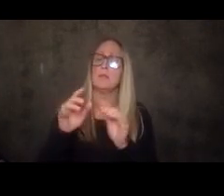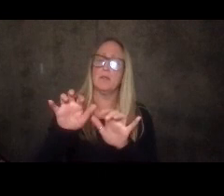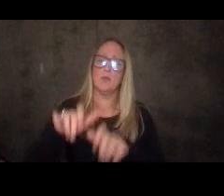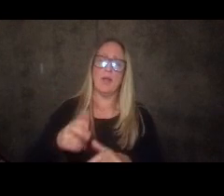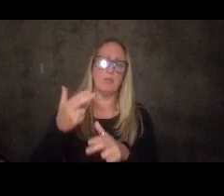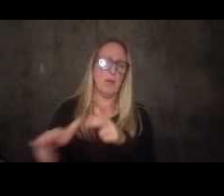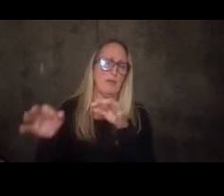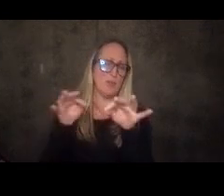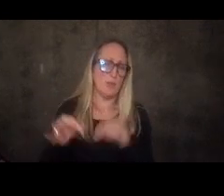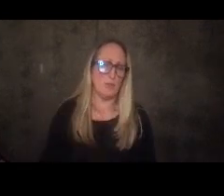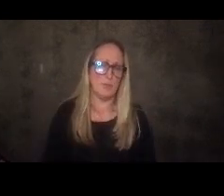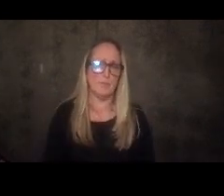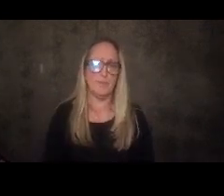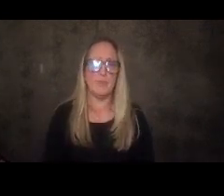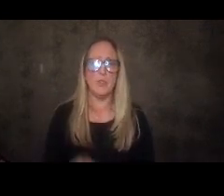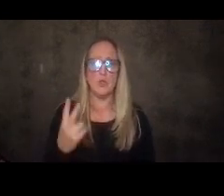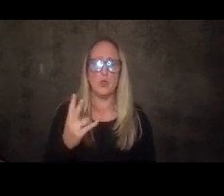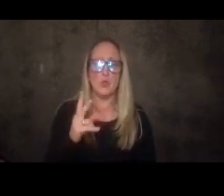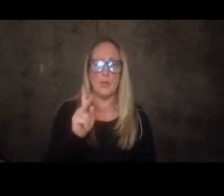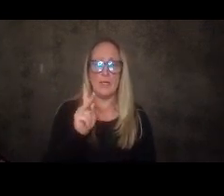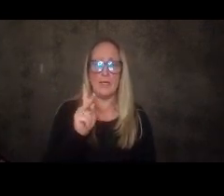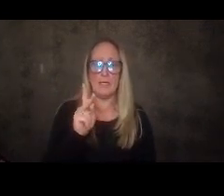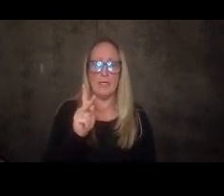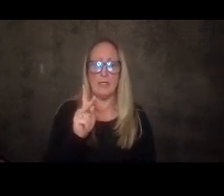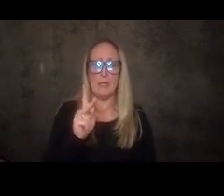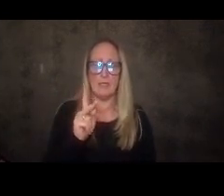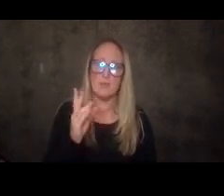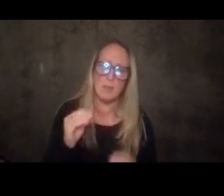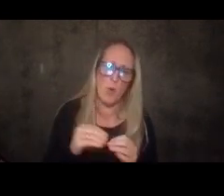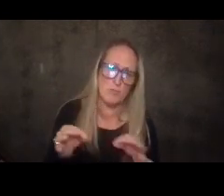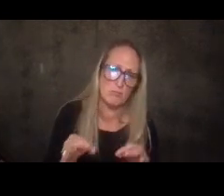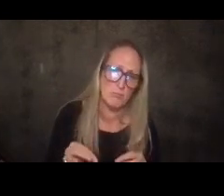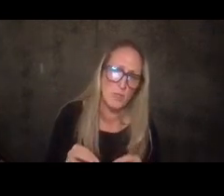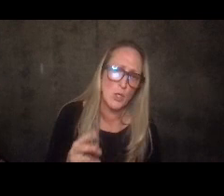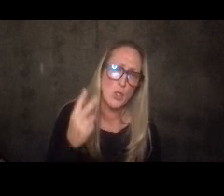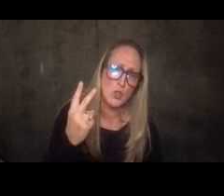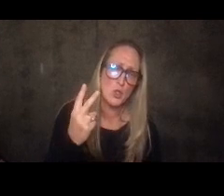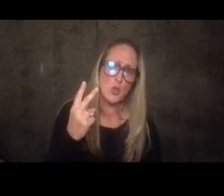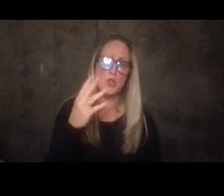description. Two kittens, oh, I should get more description. Two striped kittens.